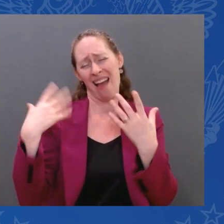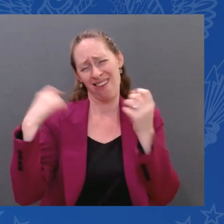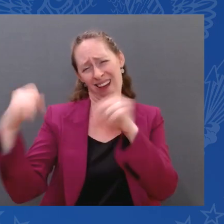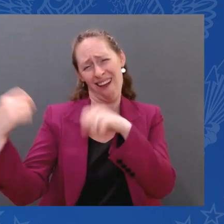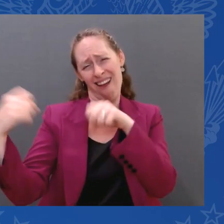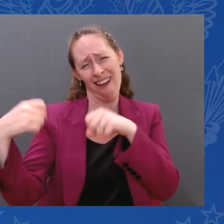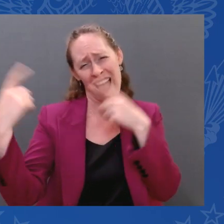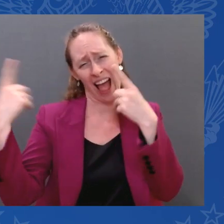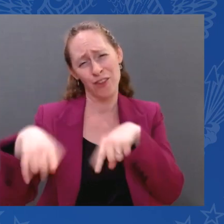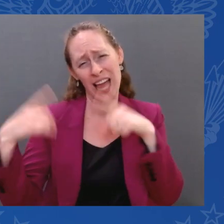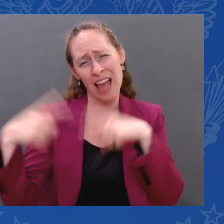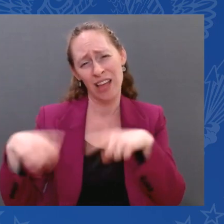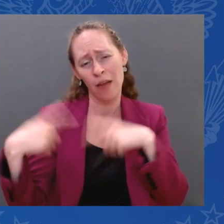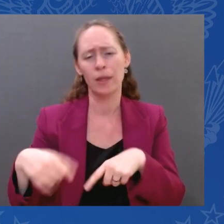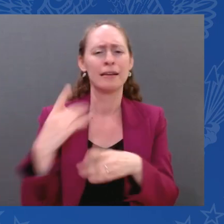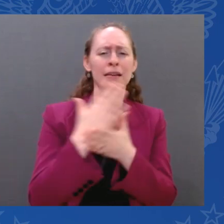But the two things we never talked about,